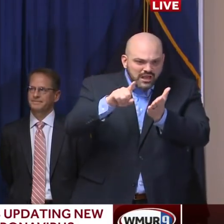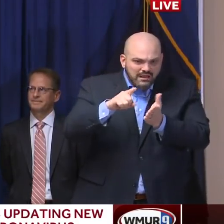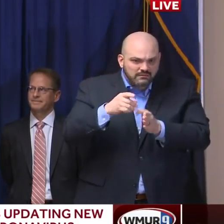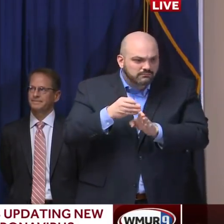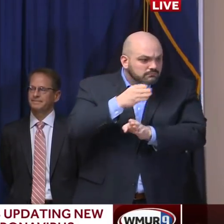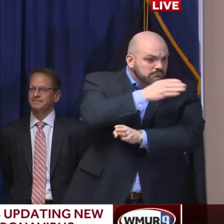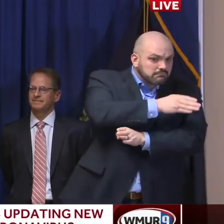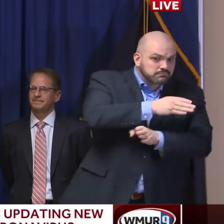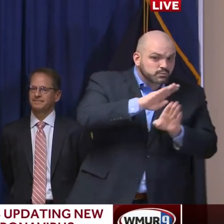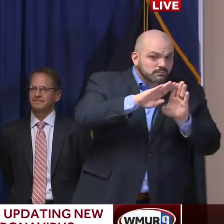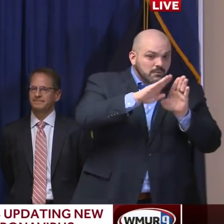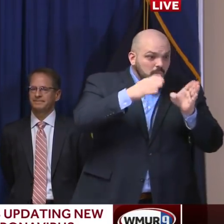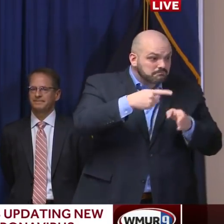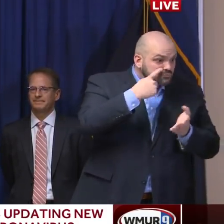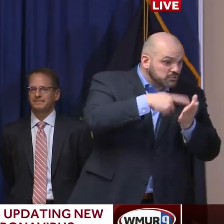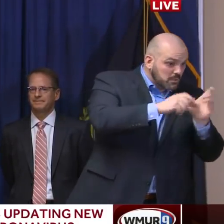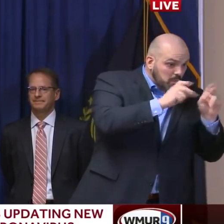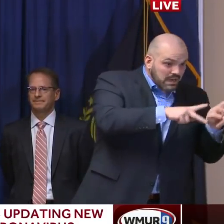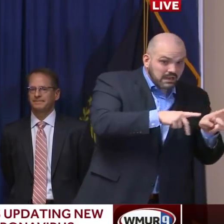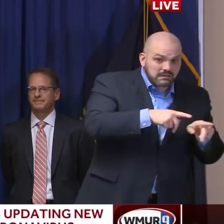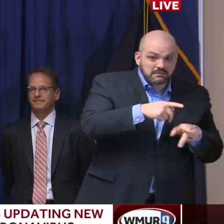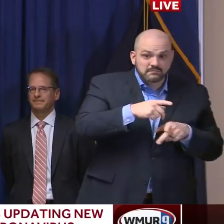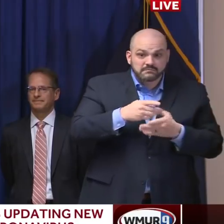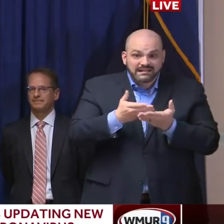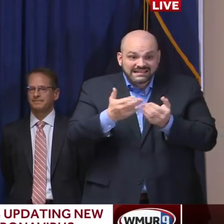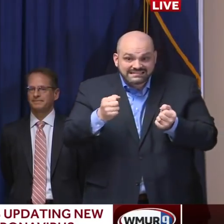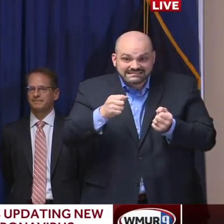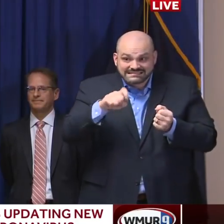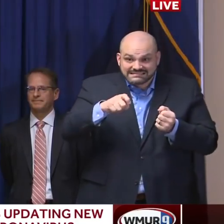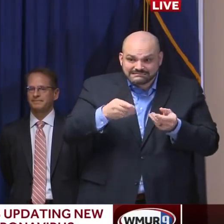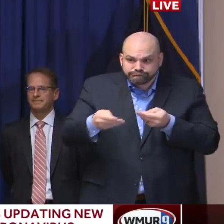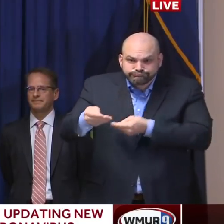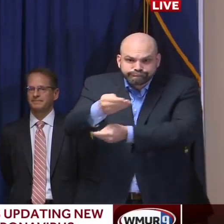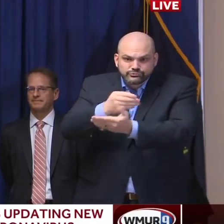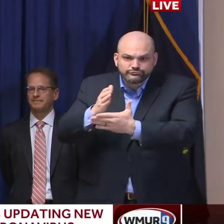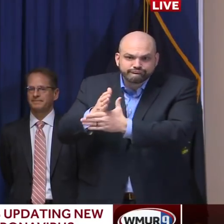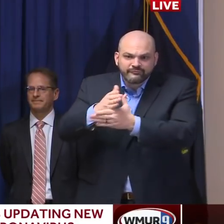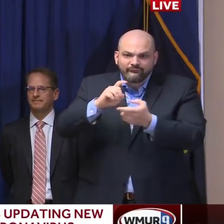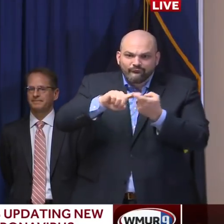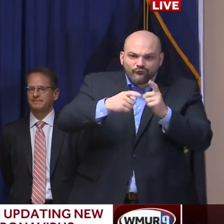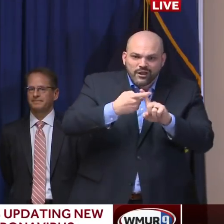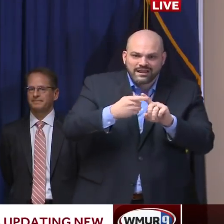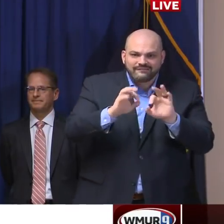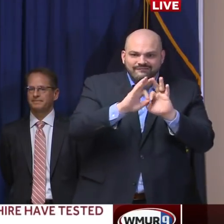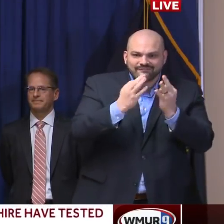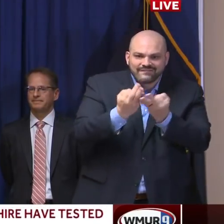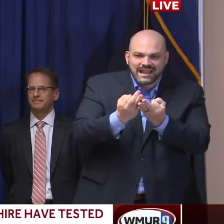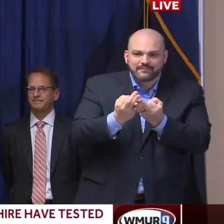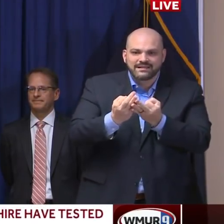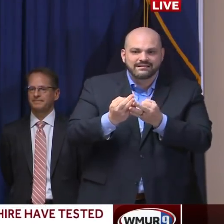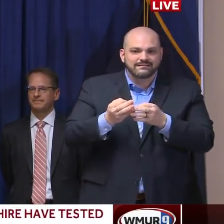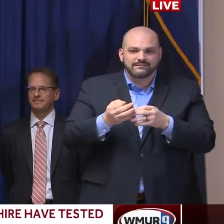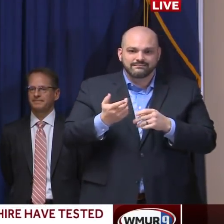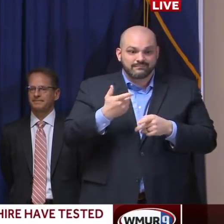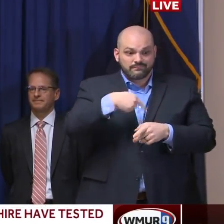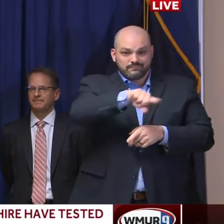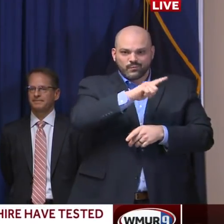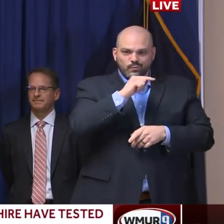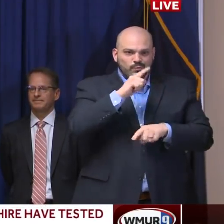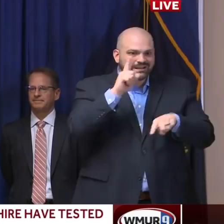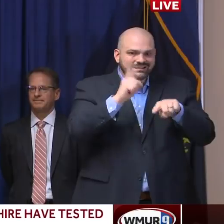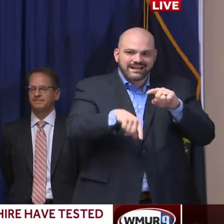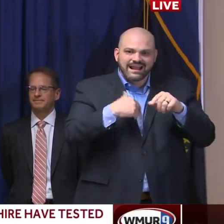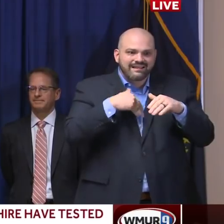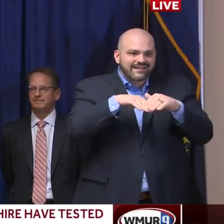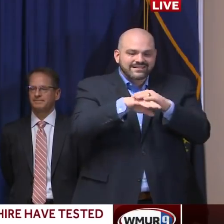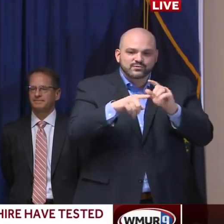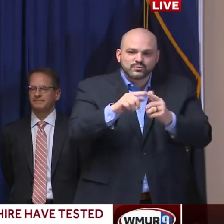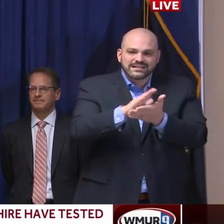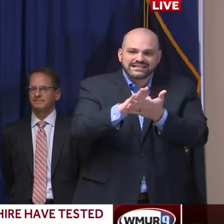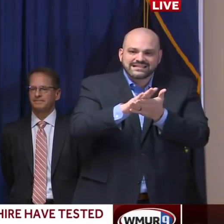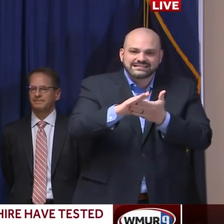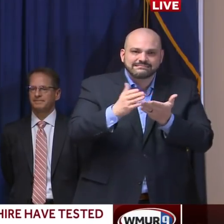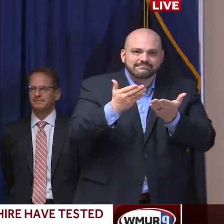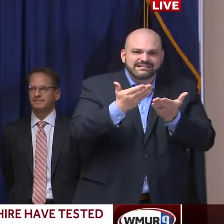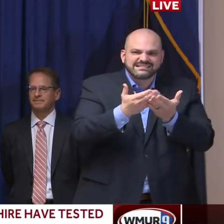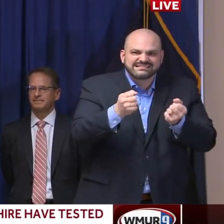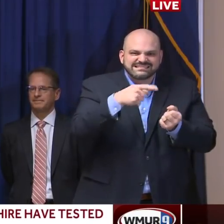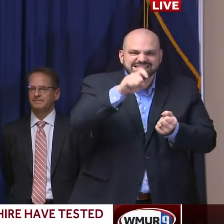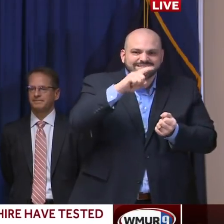WE HEARD STORIES OF NEIGHBORS CHECKING IN WITH ONE ANOTHER, SHARING THEIR RESOURCES, SHARING THEIR SUPPLIES WITH OTHER FOLKS AND NEIGHBORS AND COMMUNITY’S WHO MAY NOT BE ABLE TO ACCESS